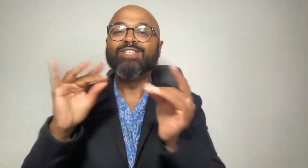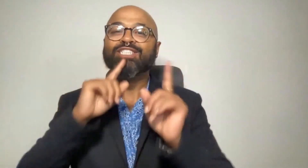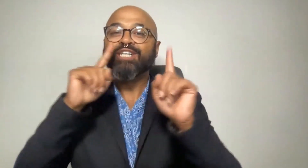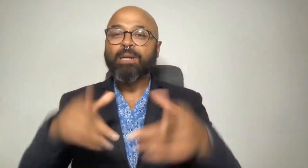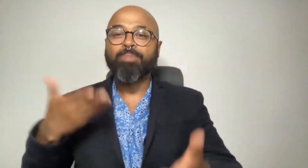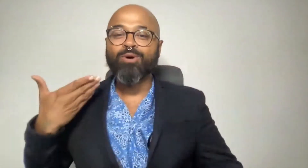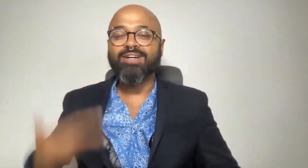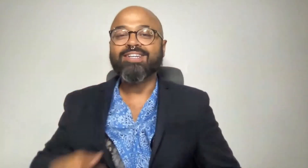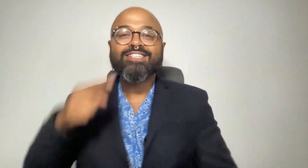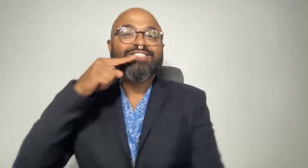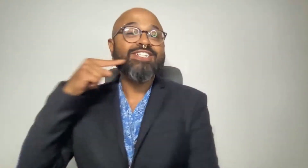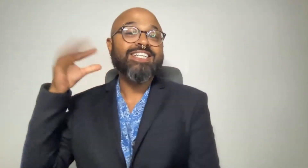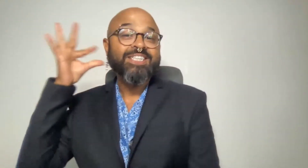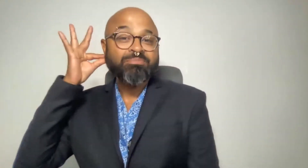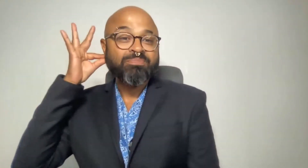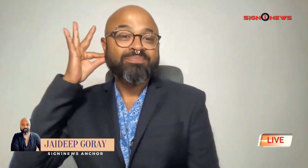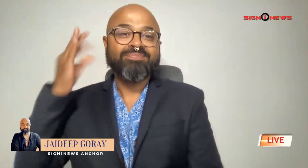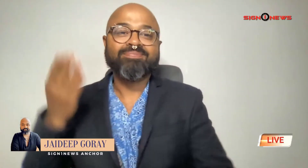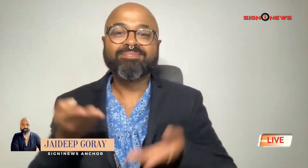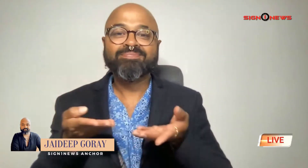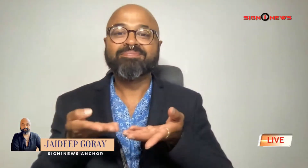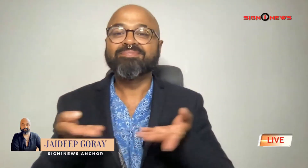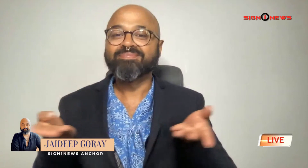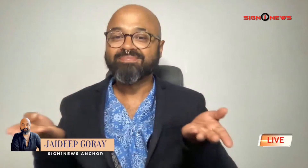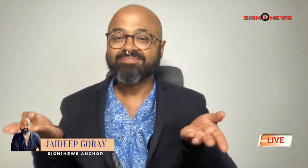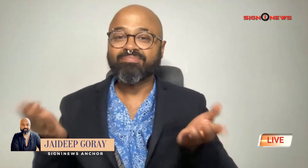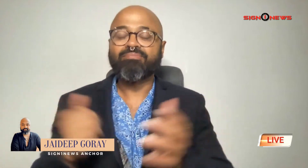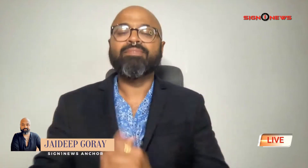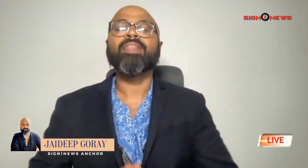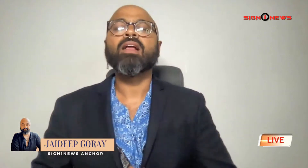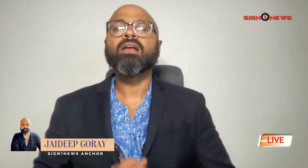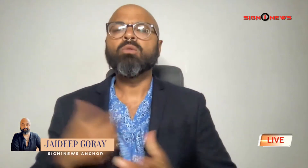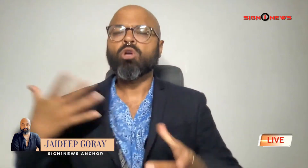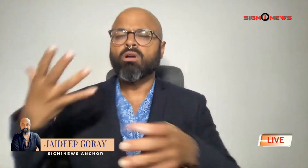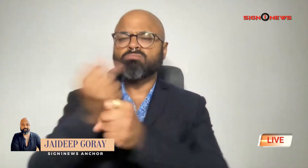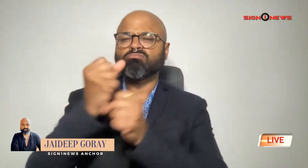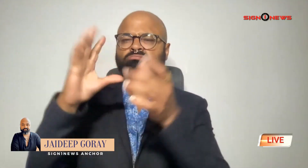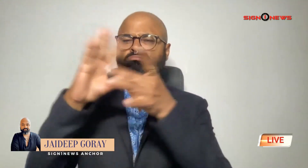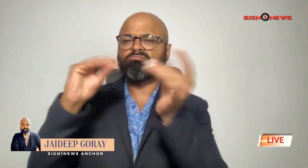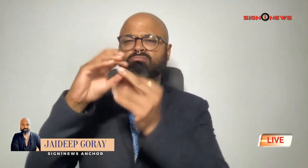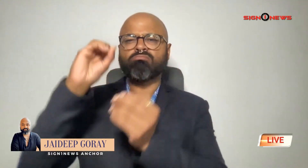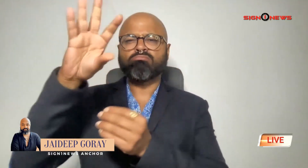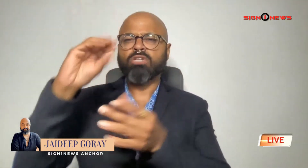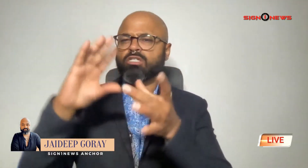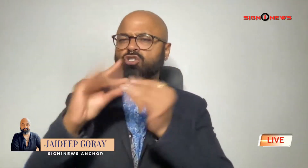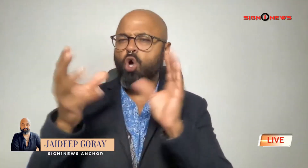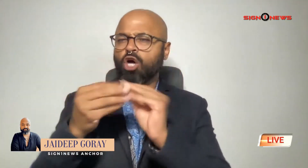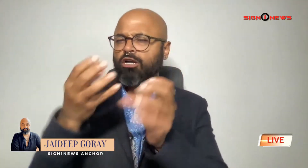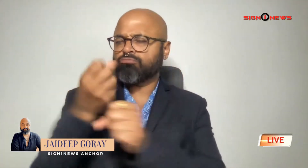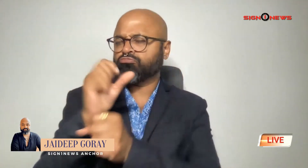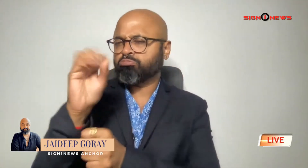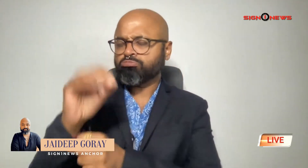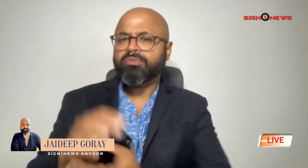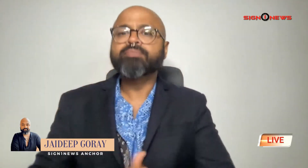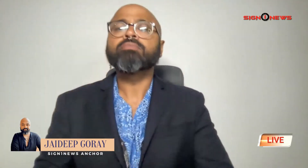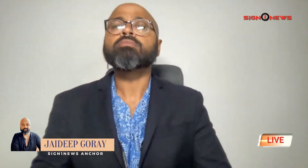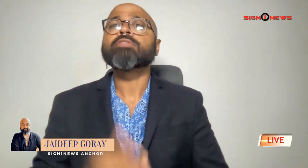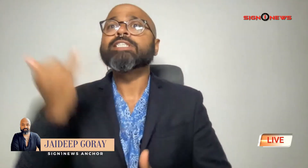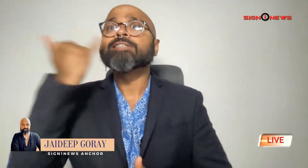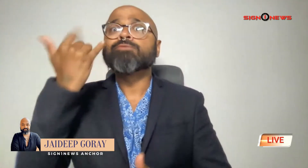I'm Sign1News anchor Jaideep Goray here is a quick look at the top trending stories making headlines